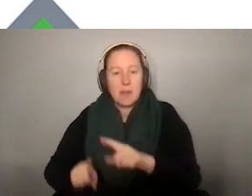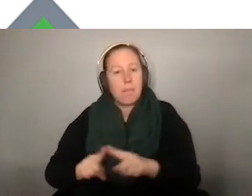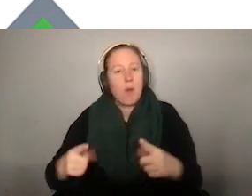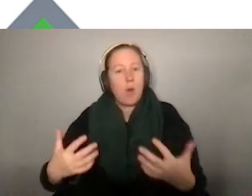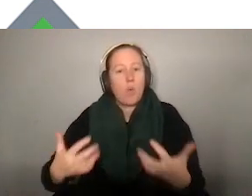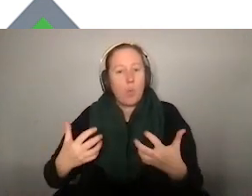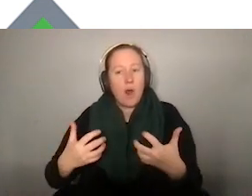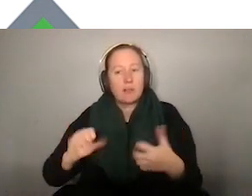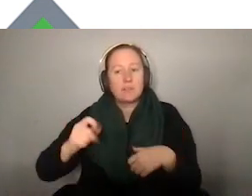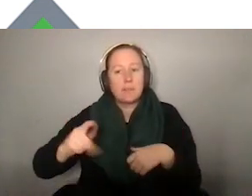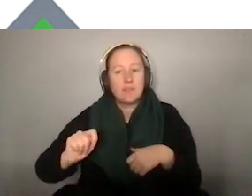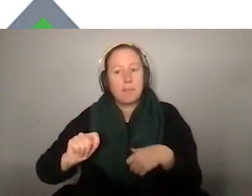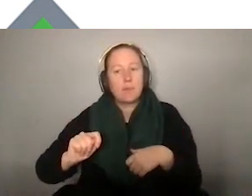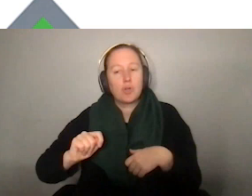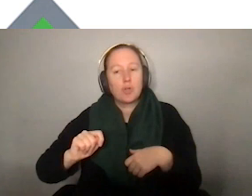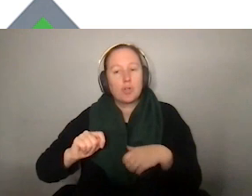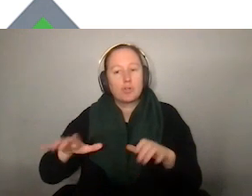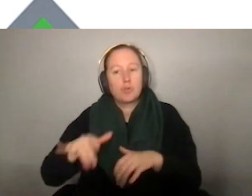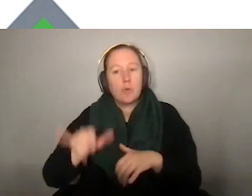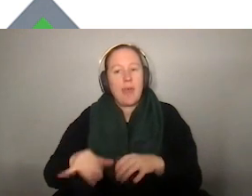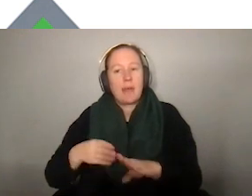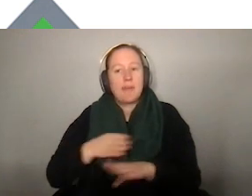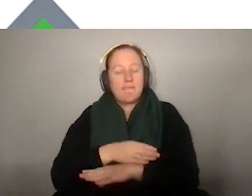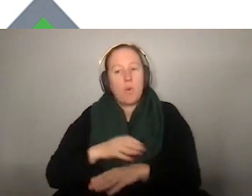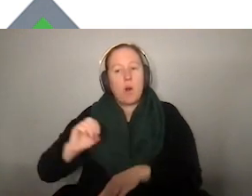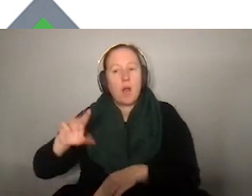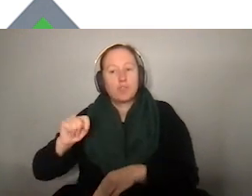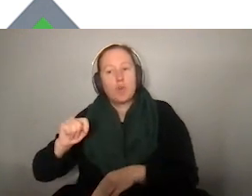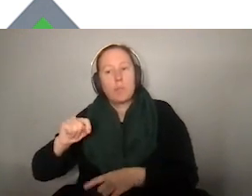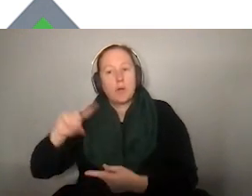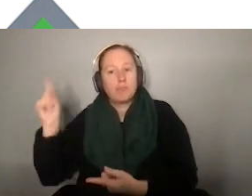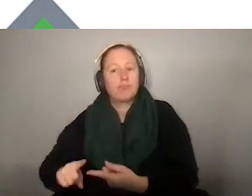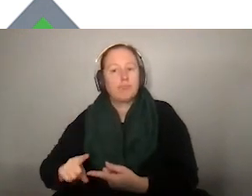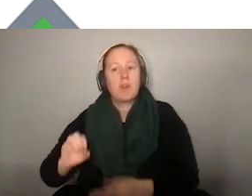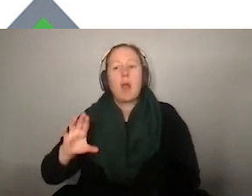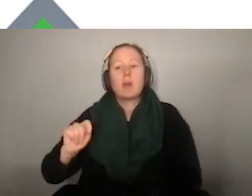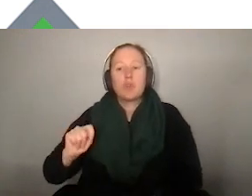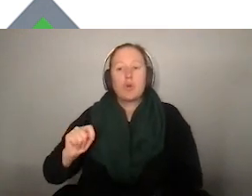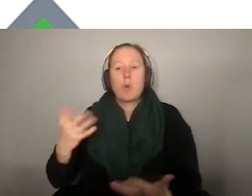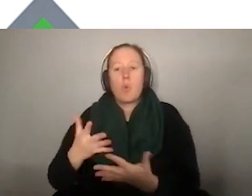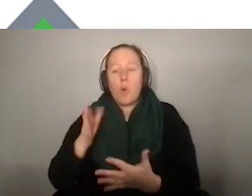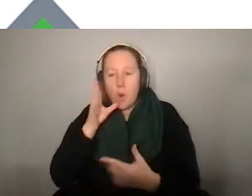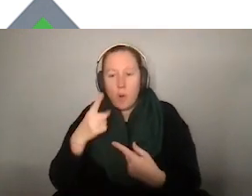just in time for the next drawdown in October. In October, which are the following will be true?